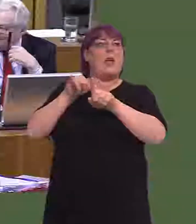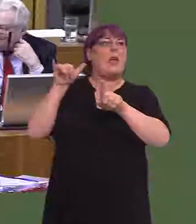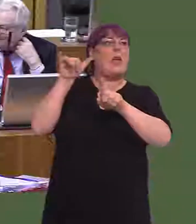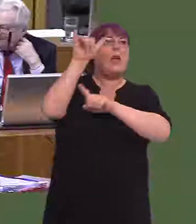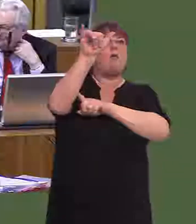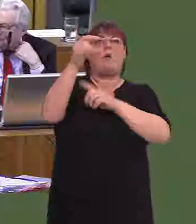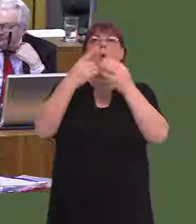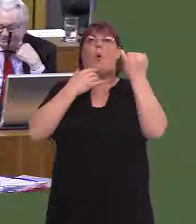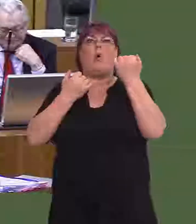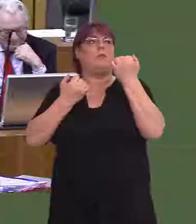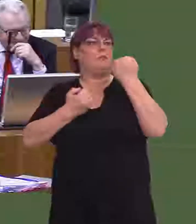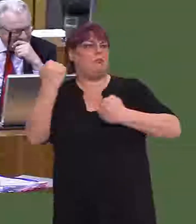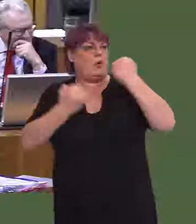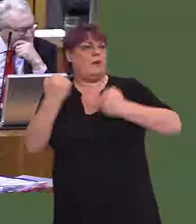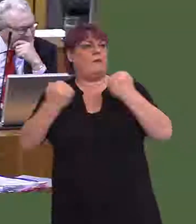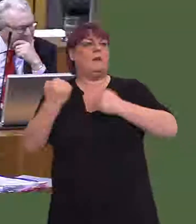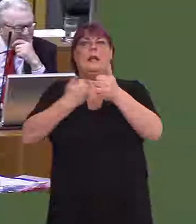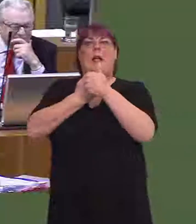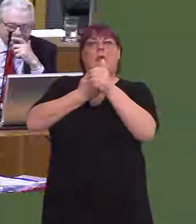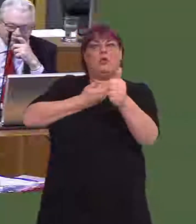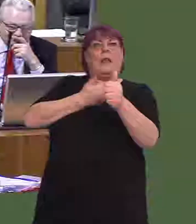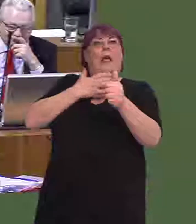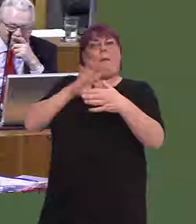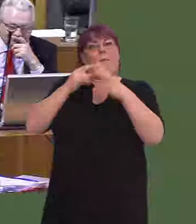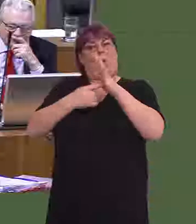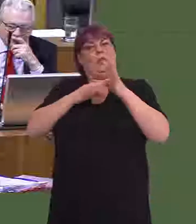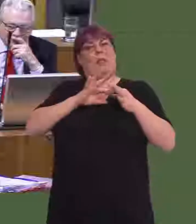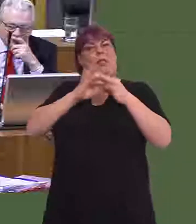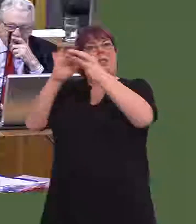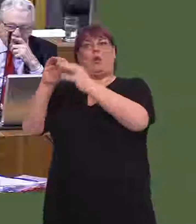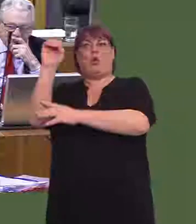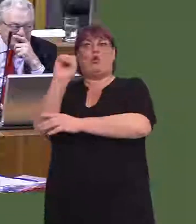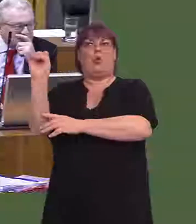losing their links with their European operations on the continent. There is no way of doing that.